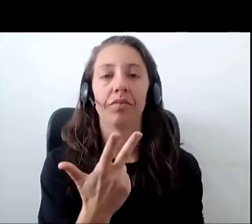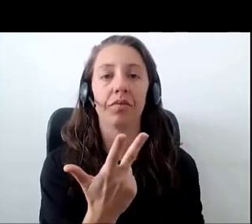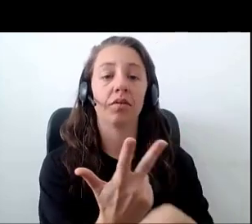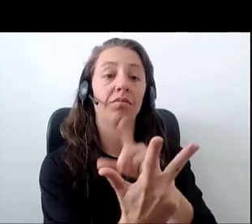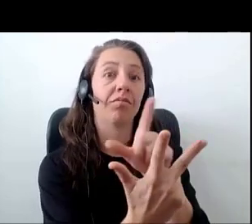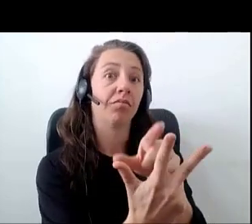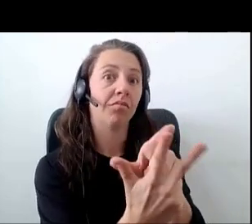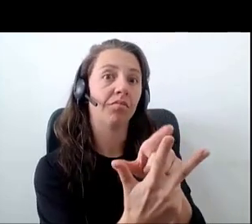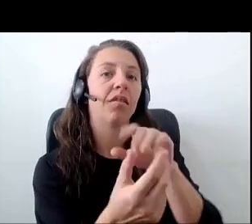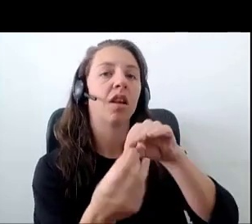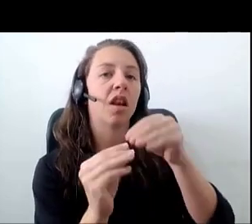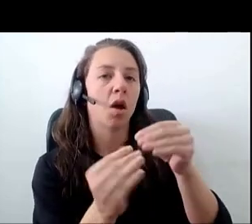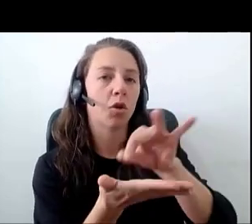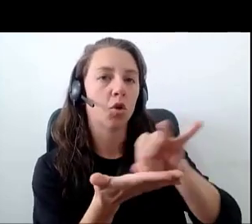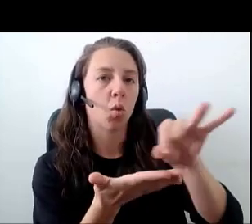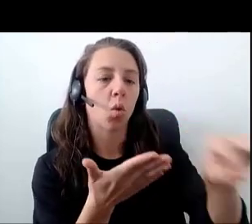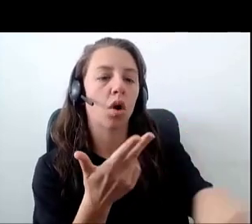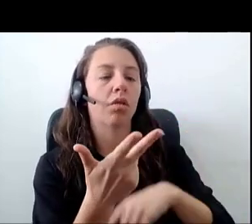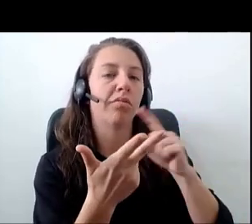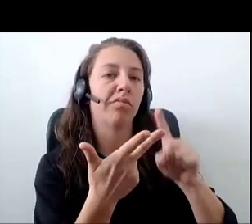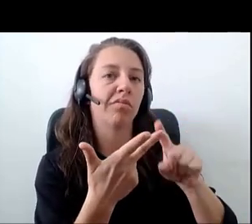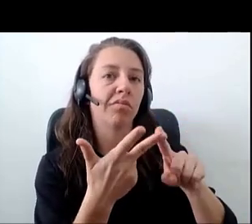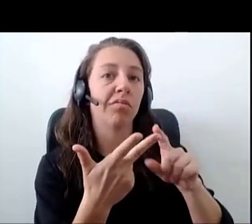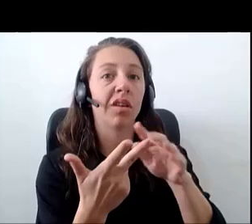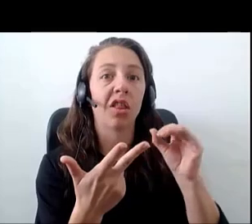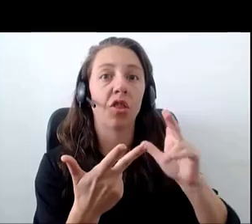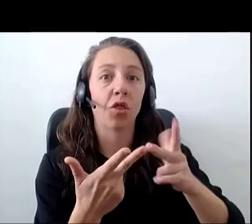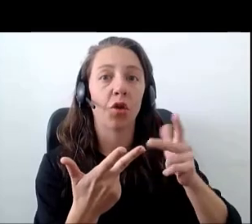and that third, expertise and resources being evaluated